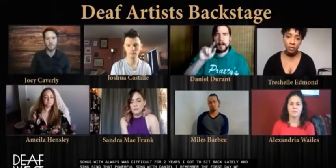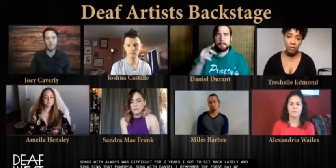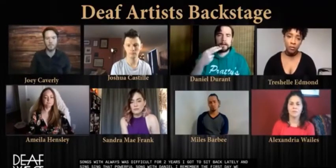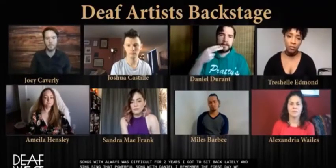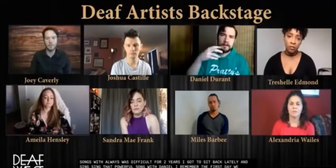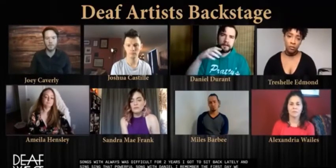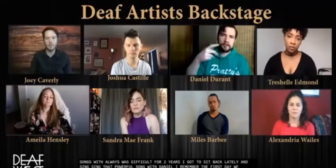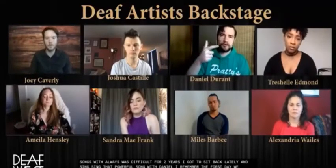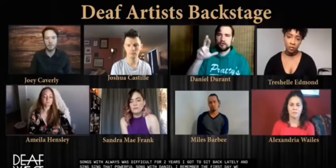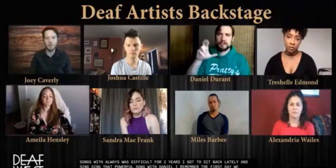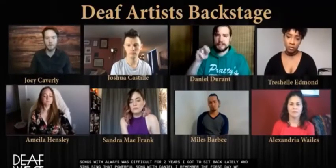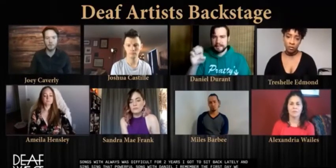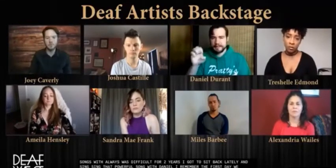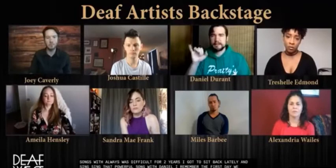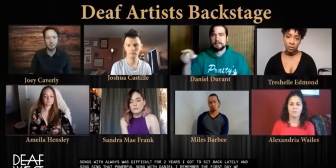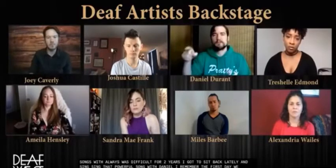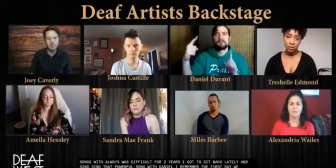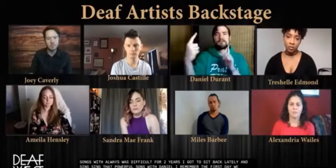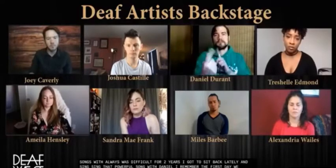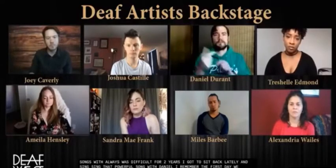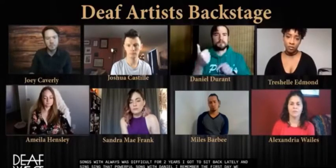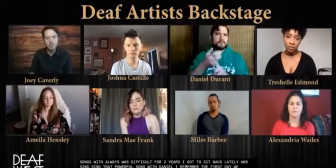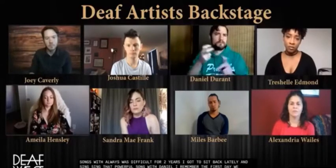And I was working with my ASL coach Elizabeth Greene.